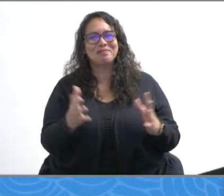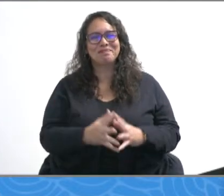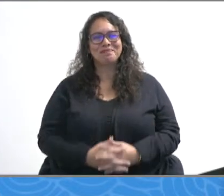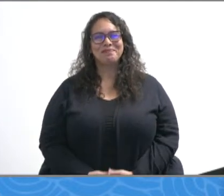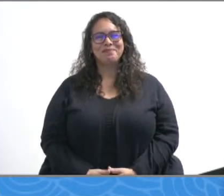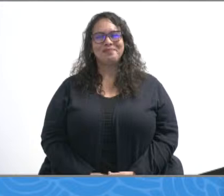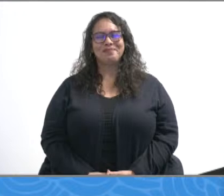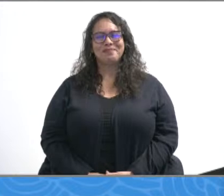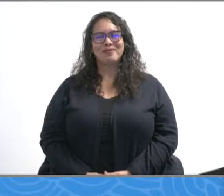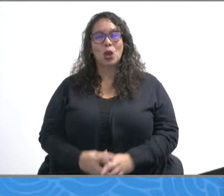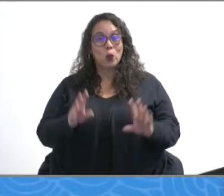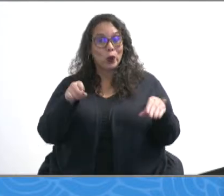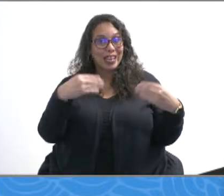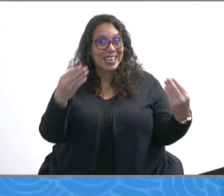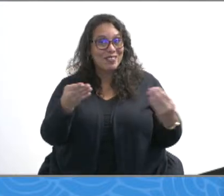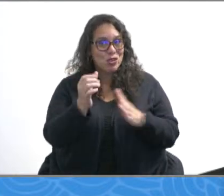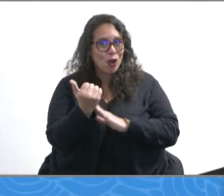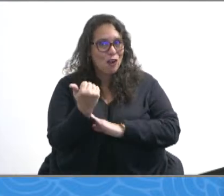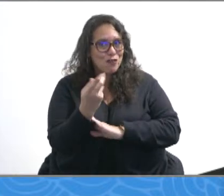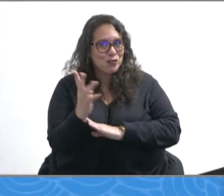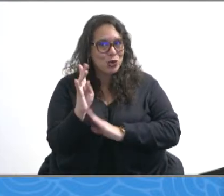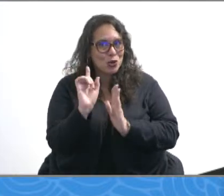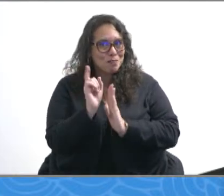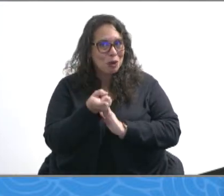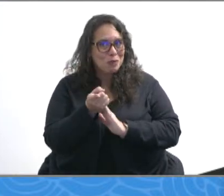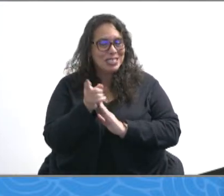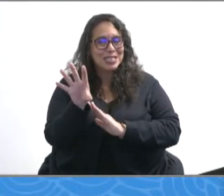We'll give you, again, just a couple seconds to select your language.